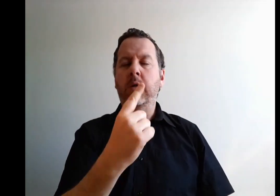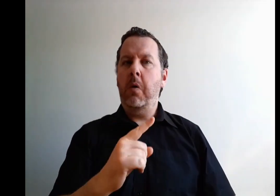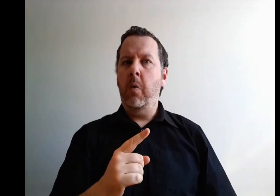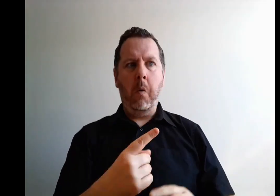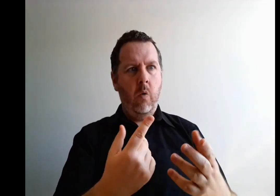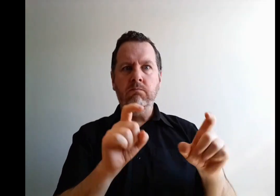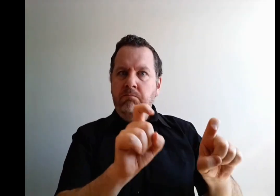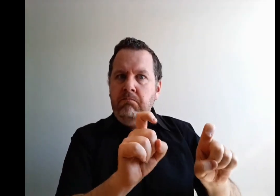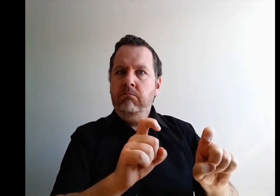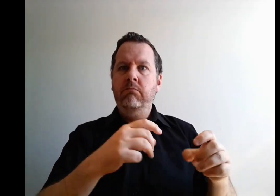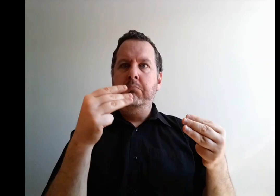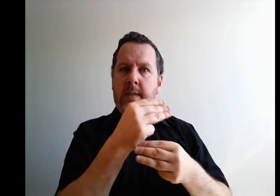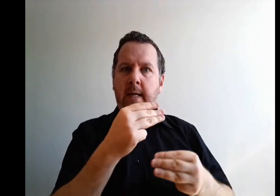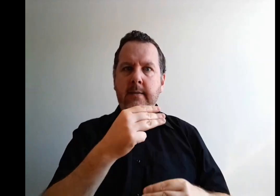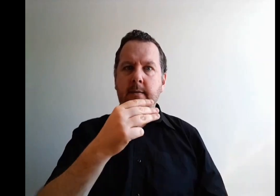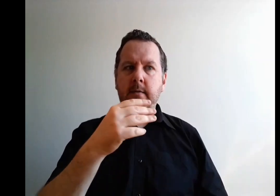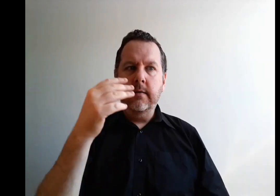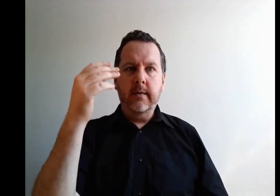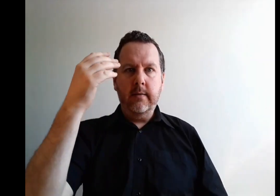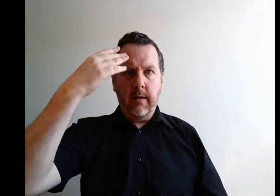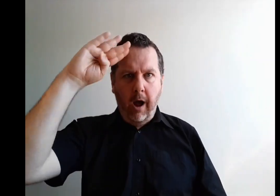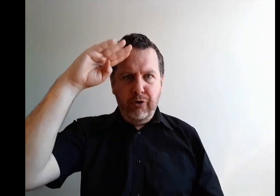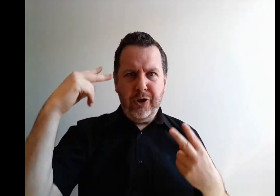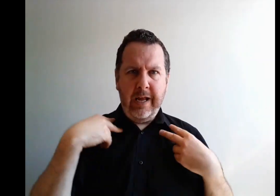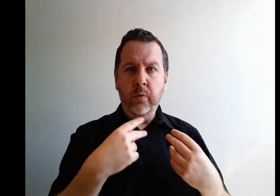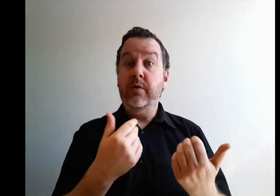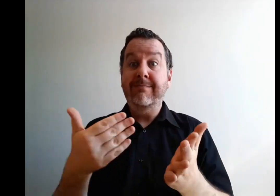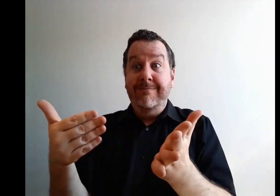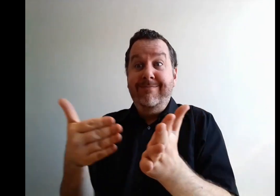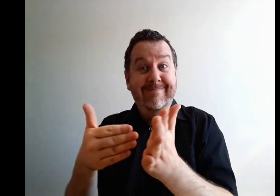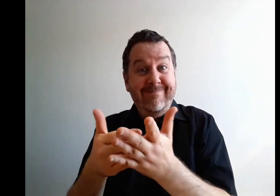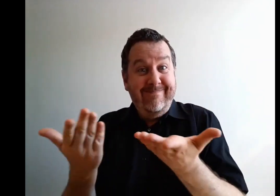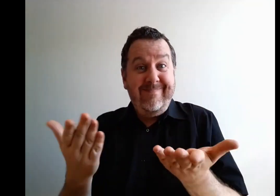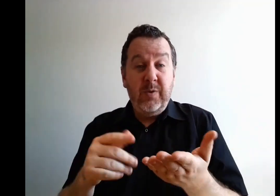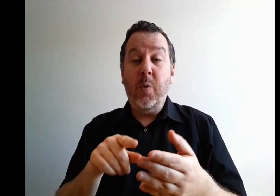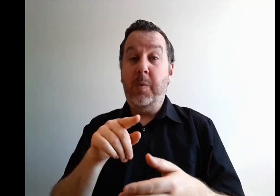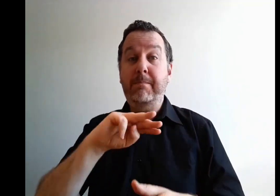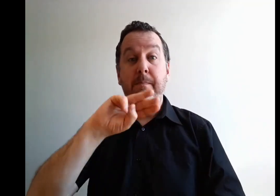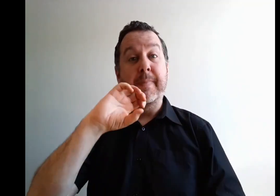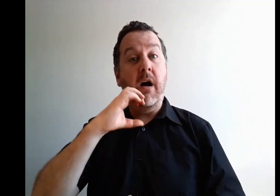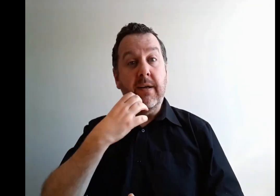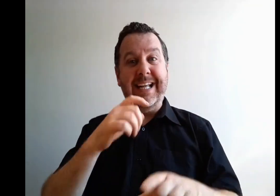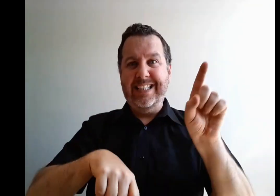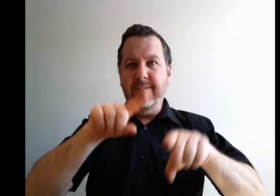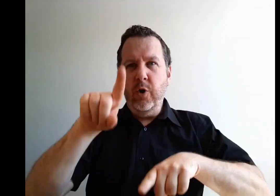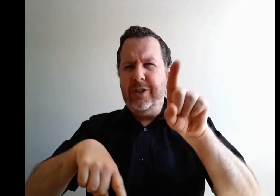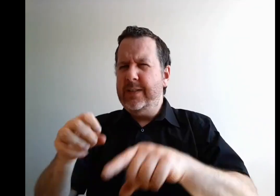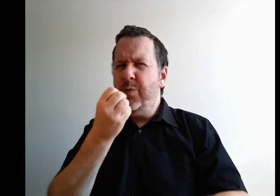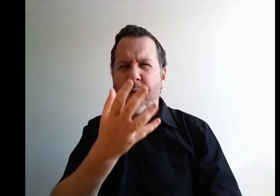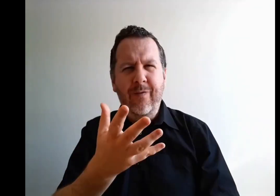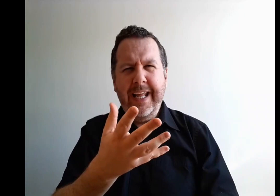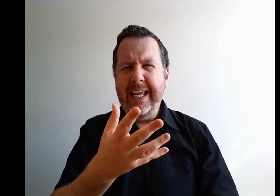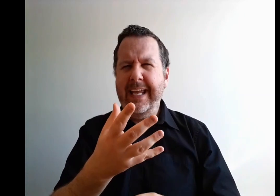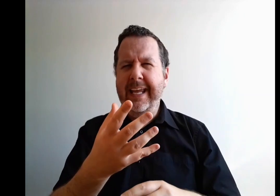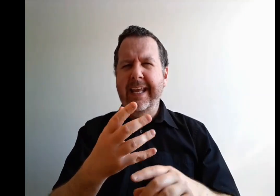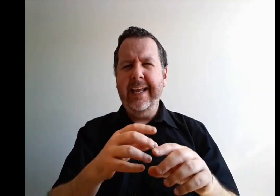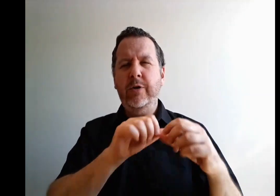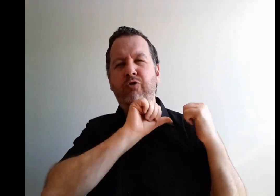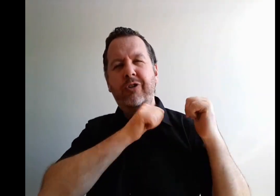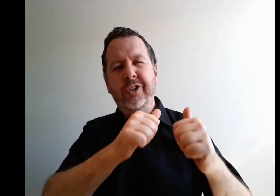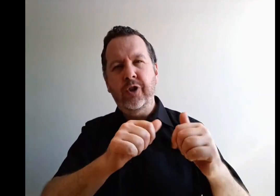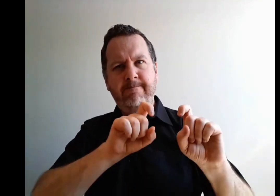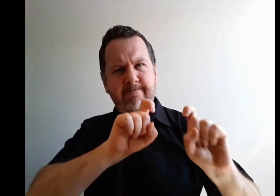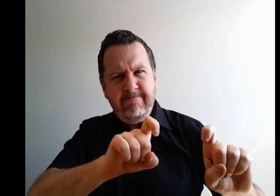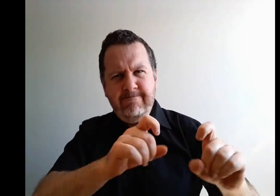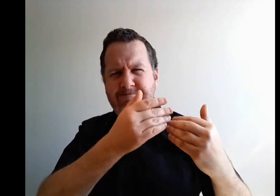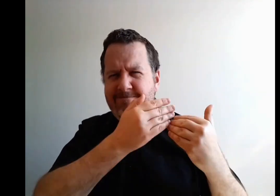So, with that same eye on the cultural value of diversity, and maintaining tradition and language,